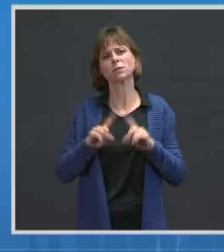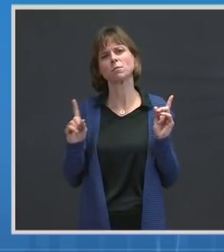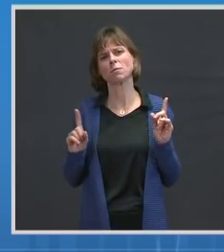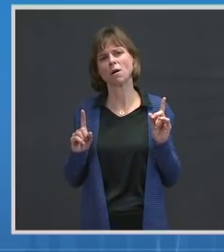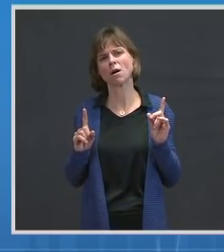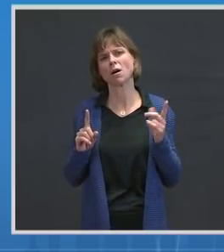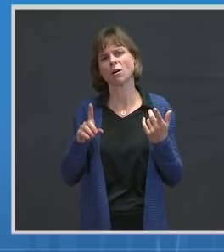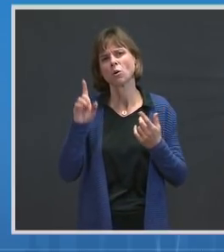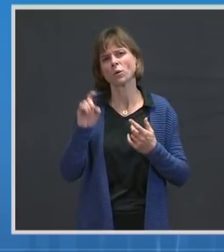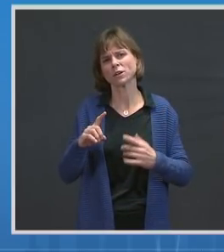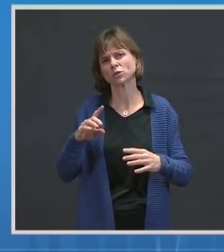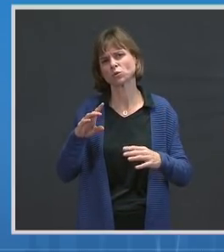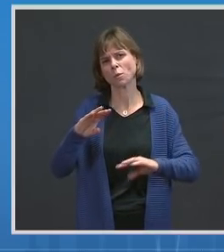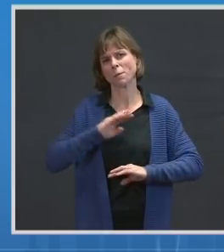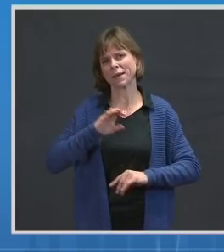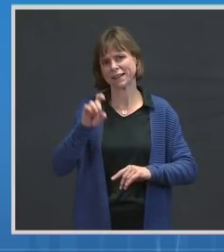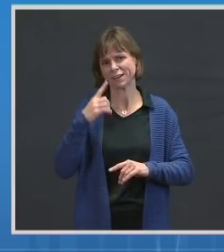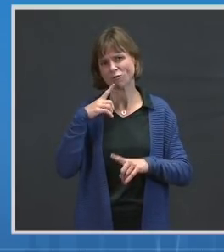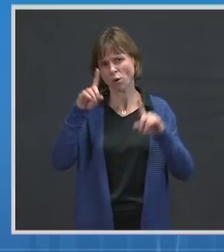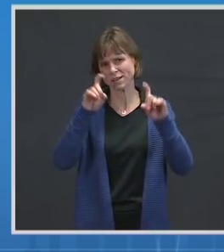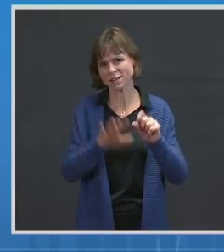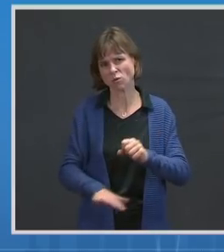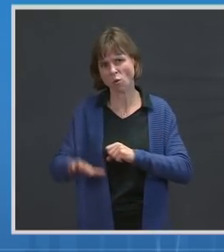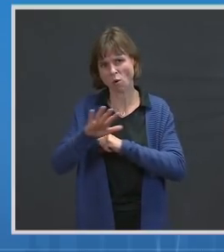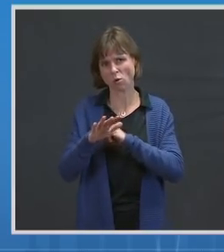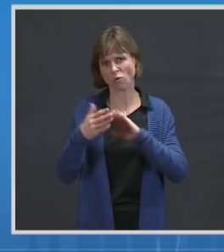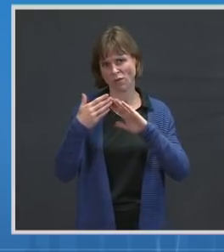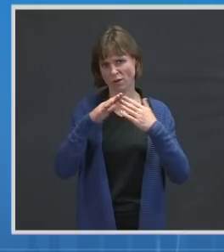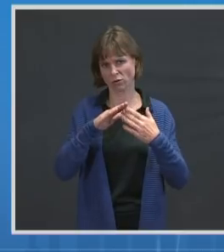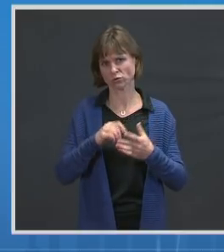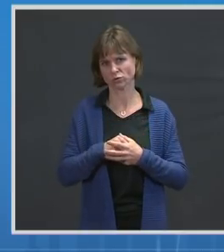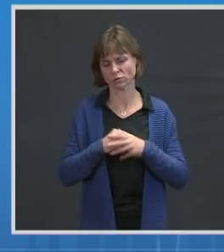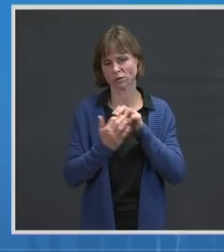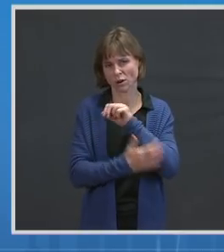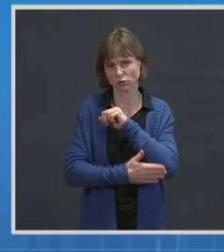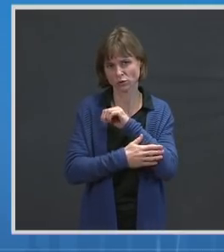for testing in communities across the country. They are merely a bridge until Congress passes